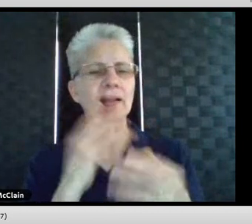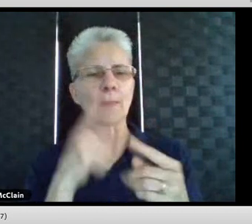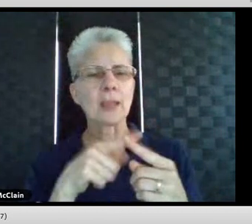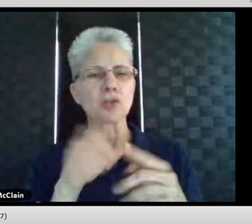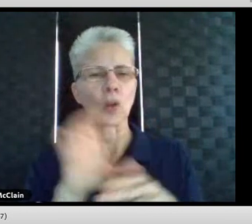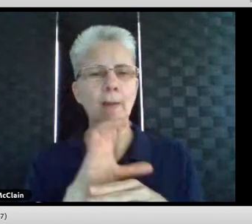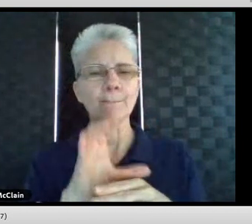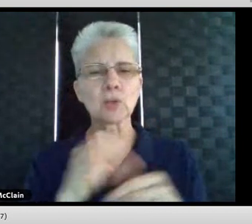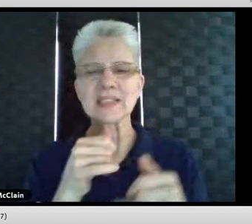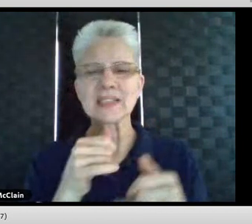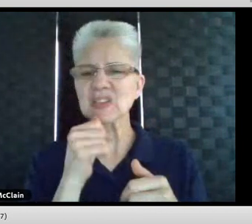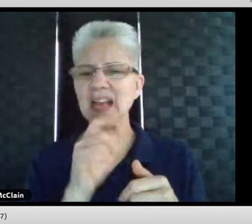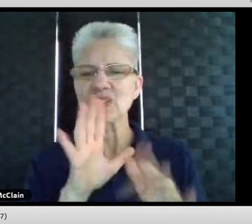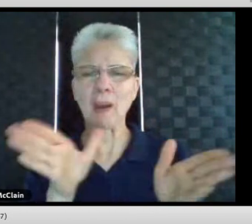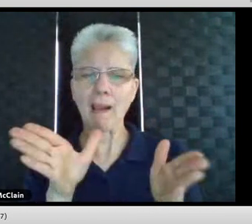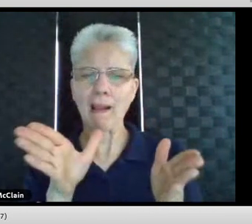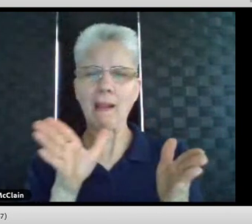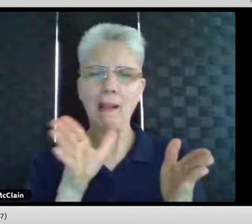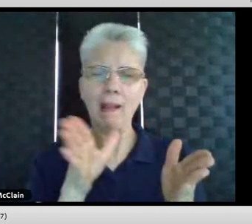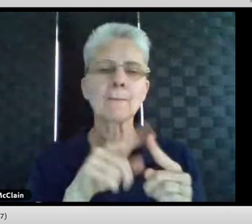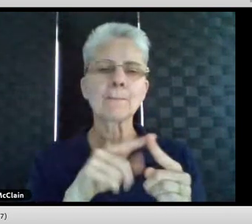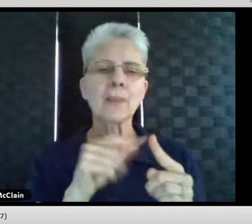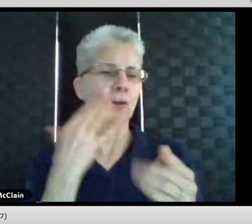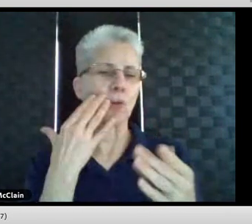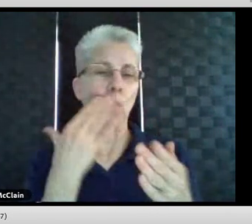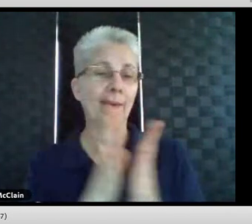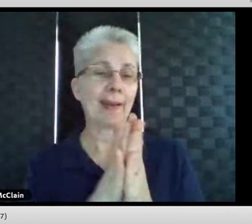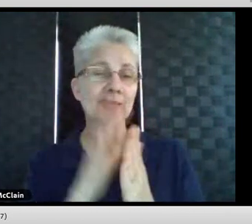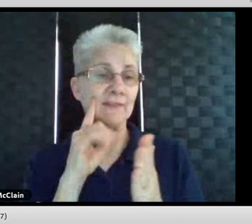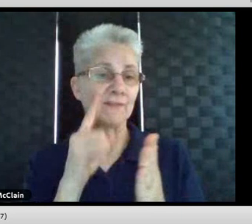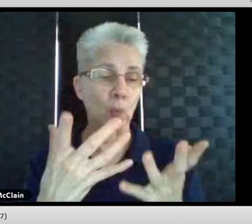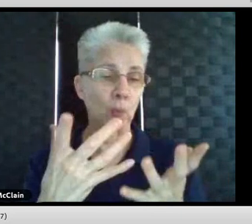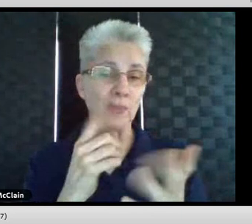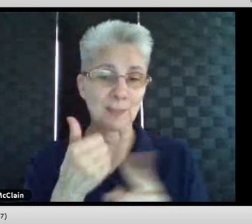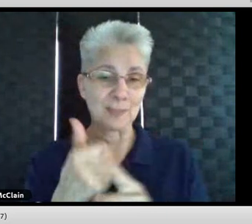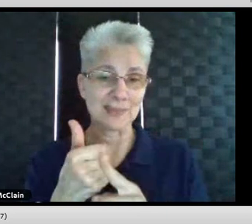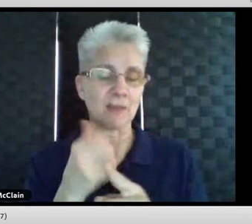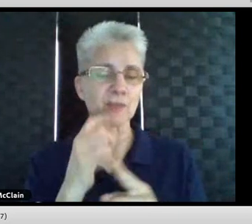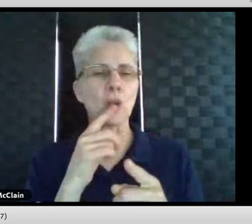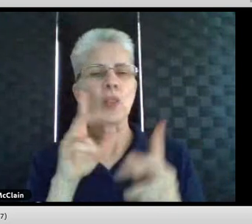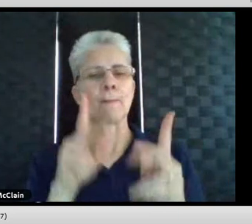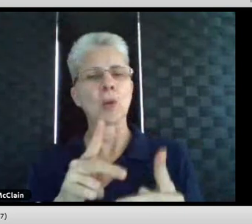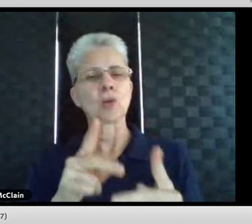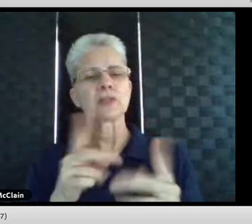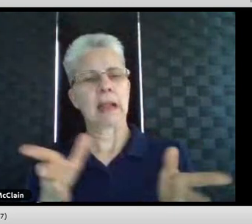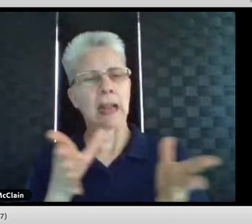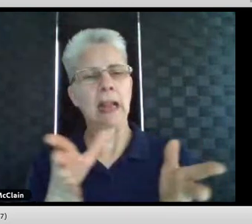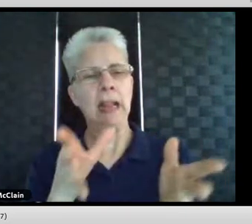Still not so great on the patron, but they don't know what they're asking, and so the patron again reassures.